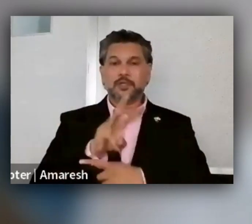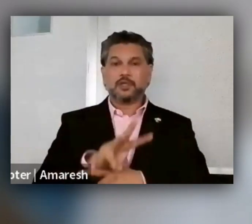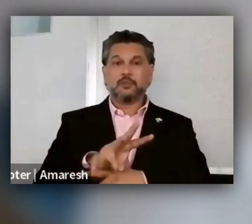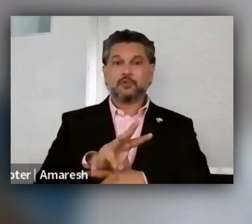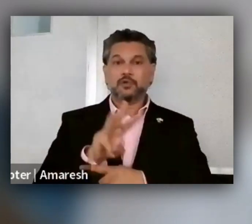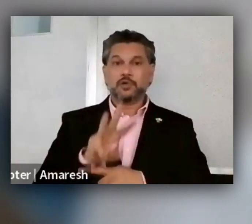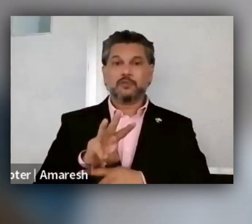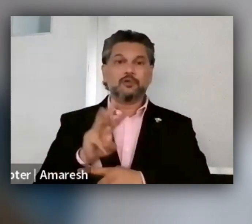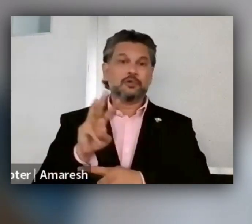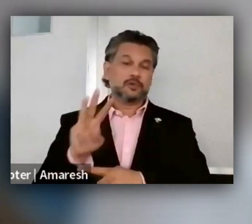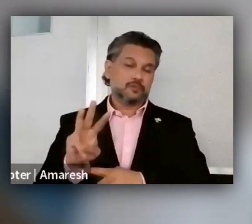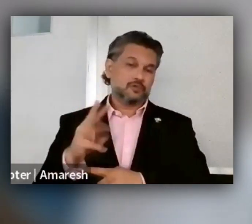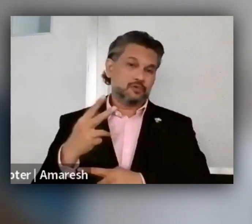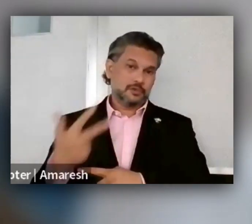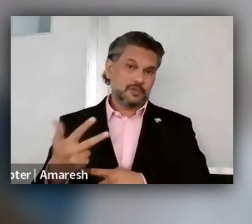the W3C is working.